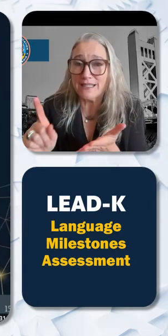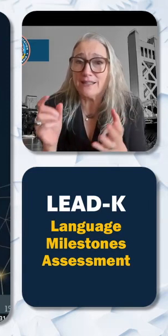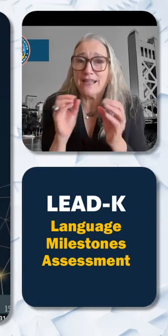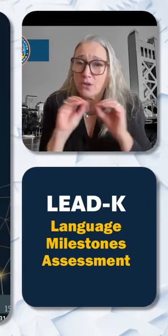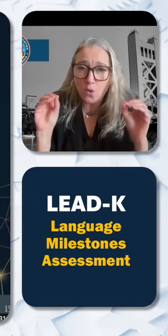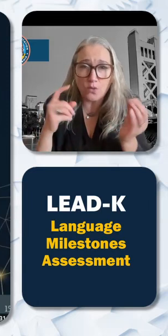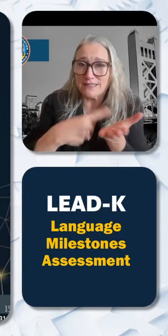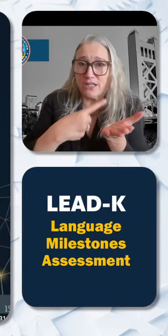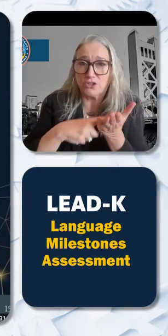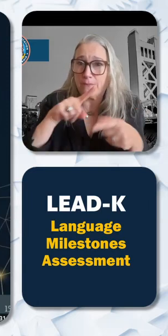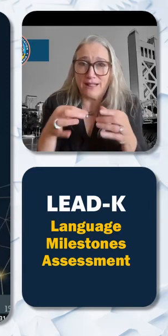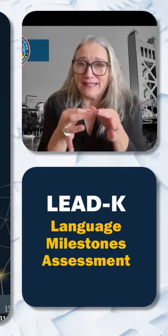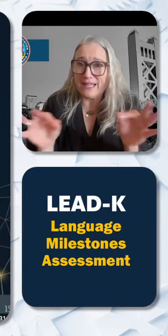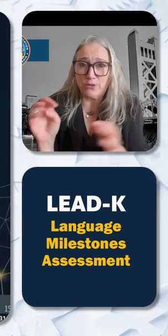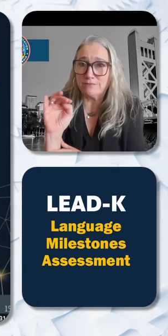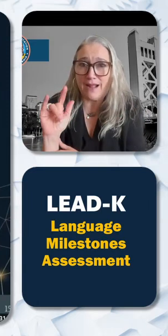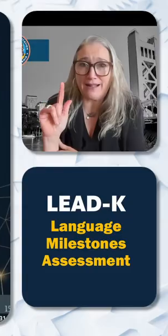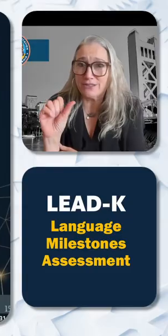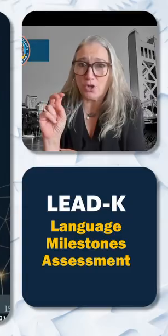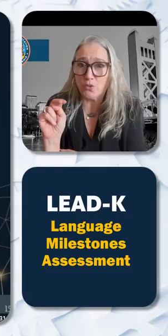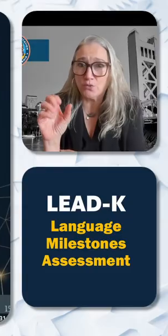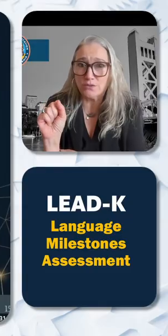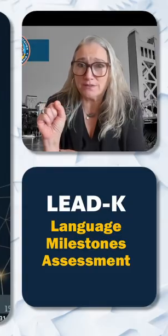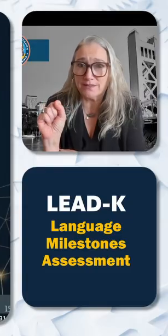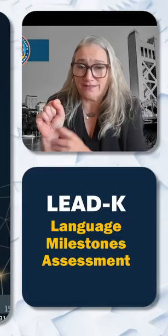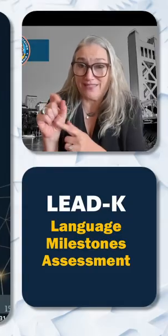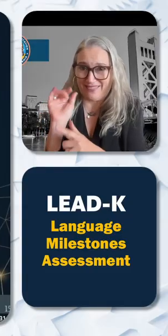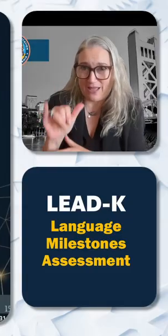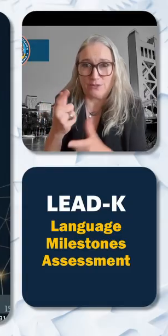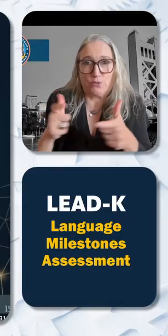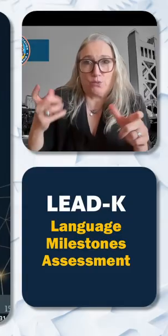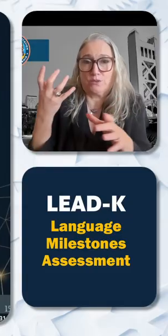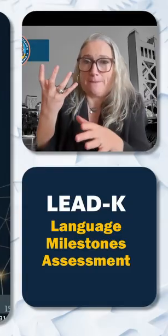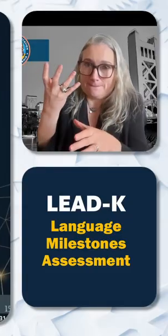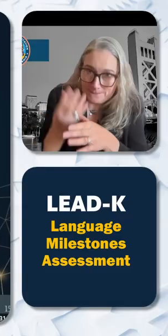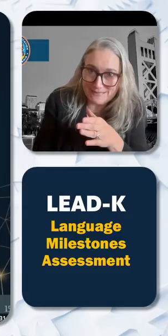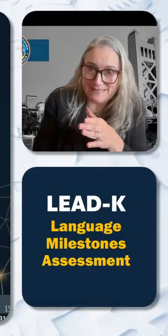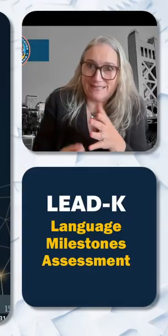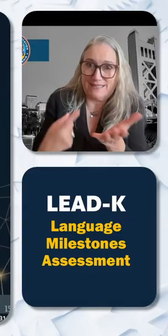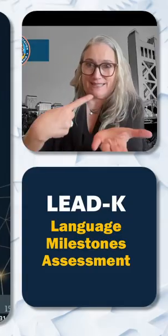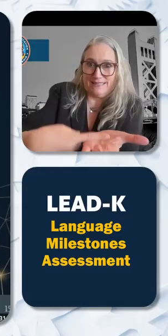twice a week. Making sure the child went to speech therapy once a week. There was no discussion about language milestones,